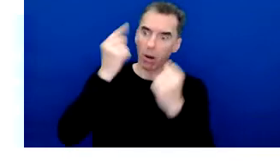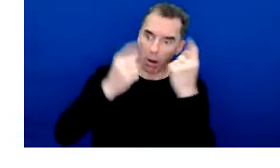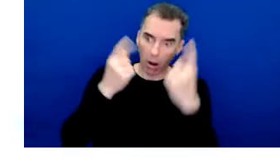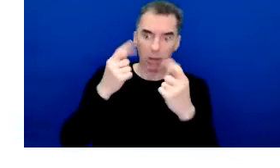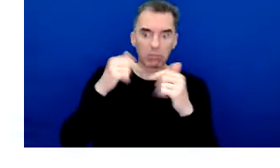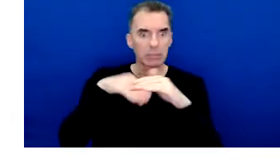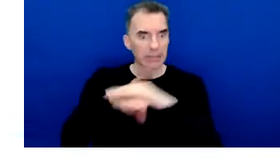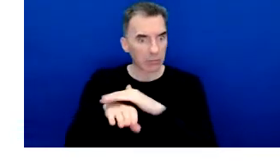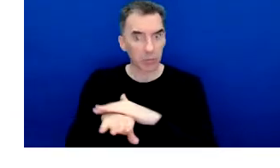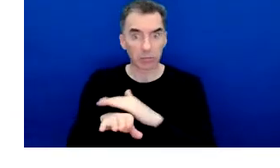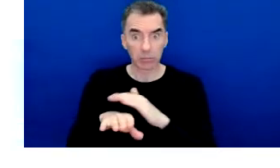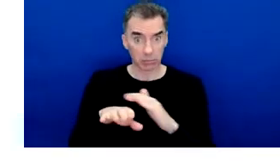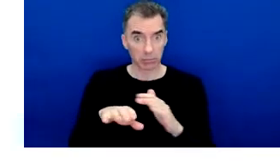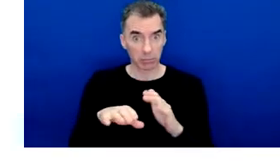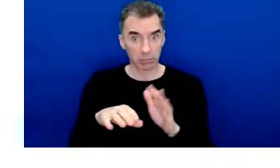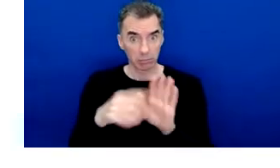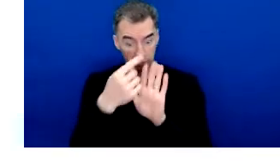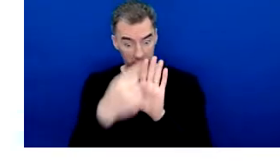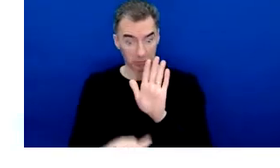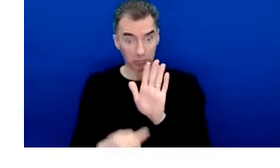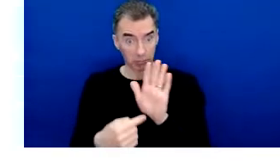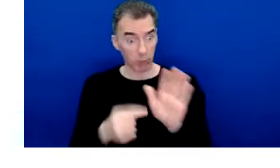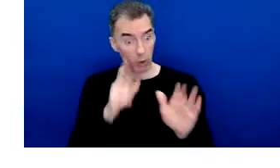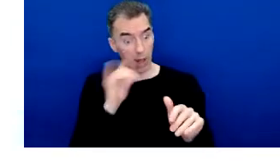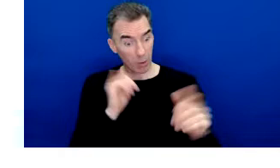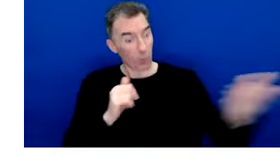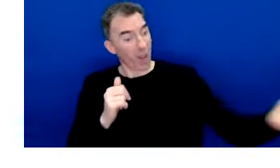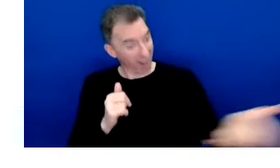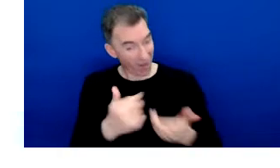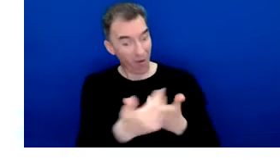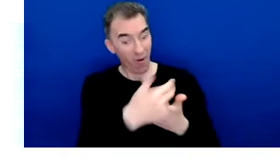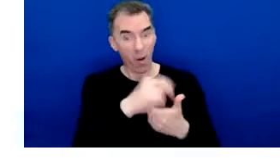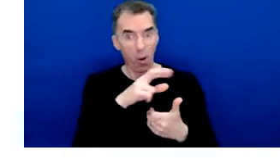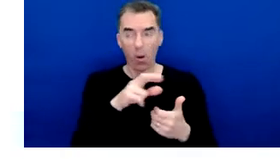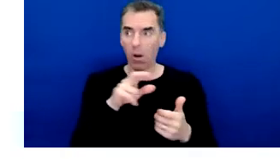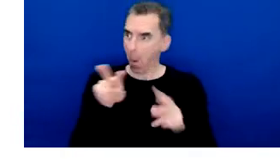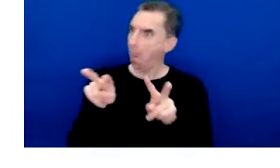Is it welcoming to the students who are coming into your class? Are they feeling cared for and validated